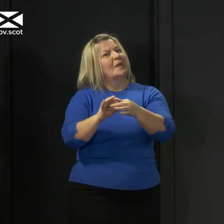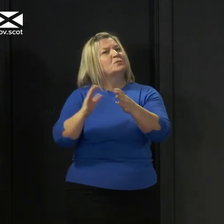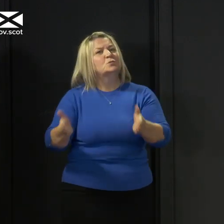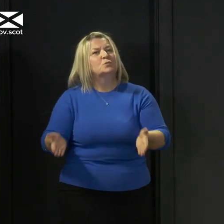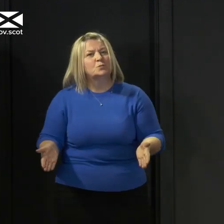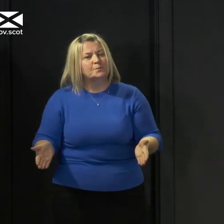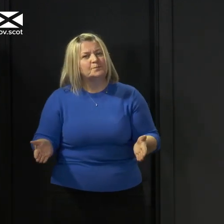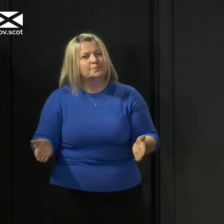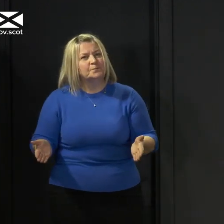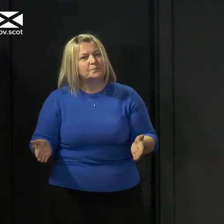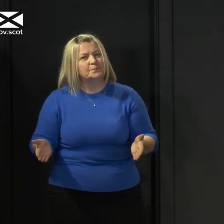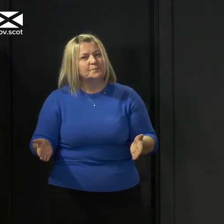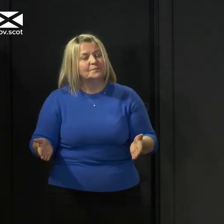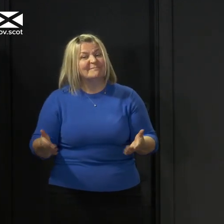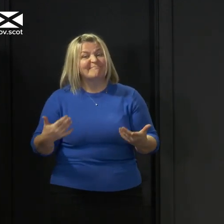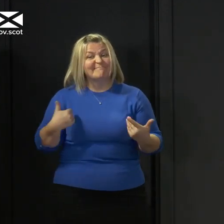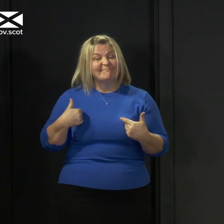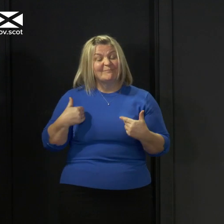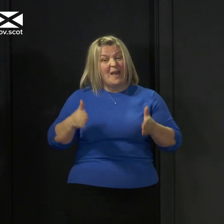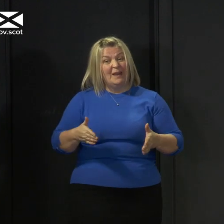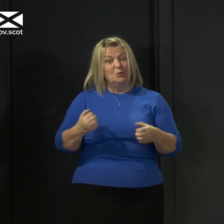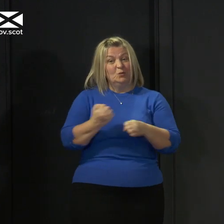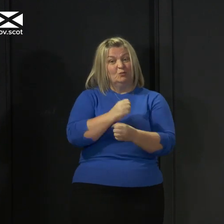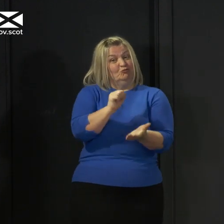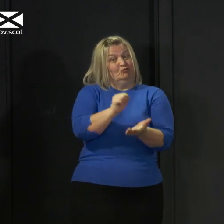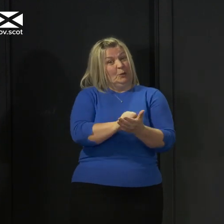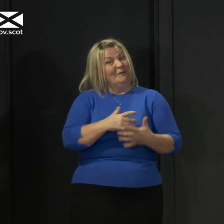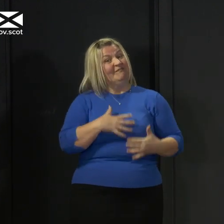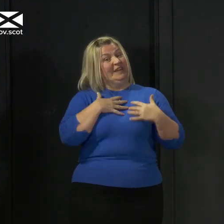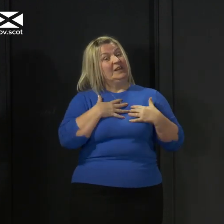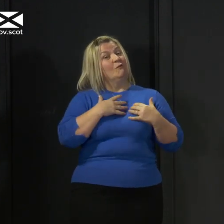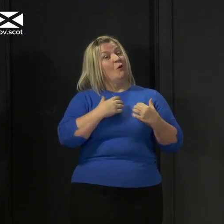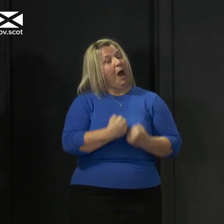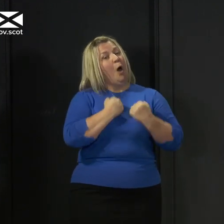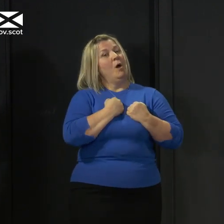judged to be right for the population as we serve and that's the the principle of